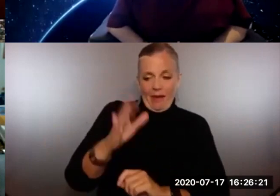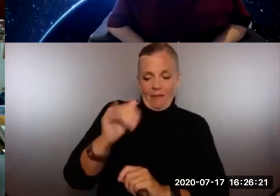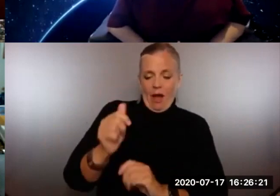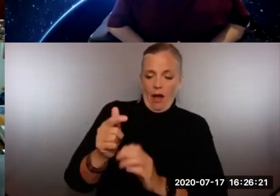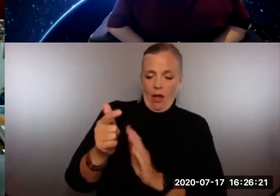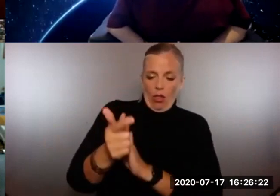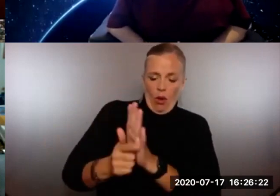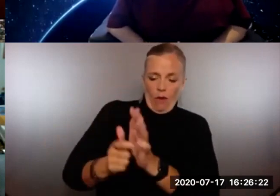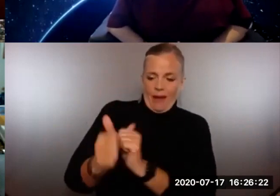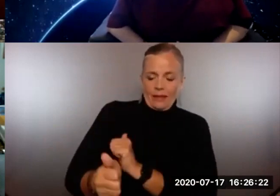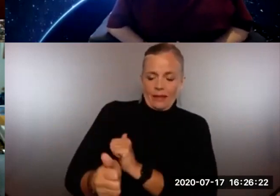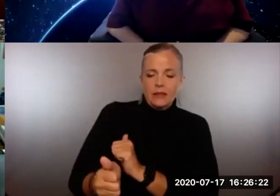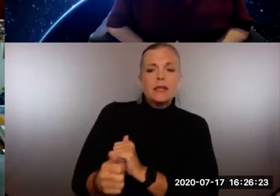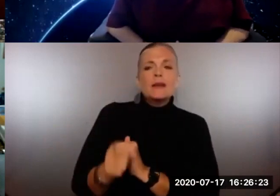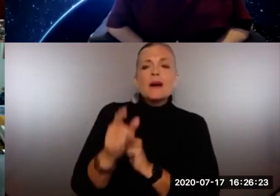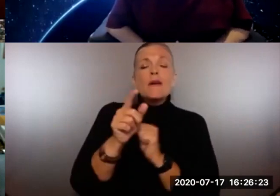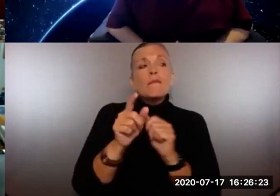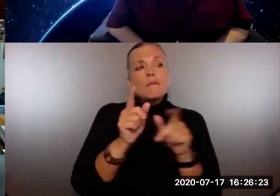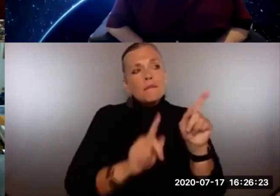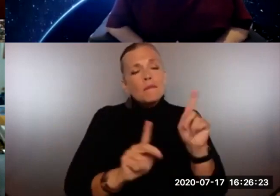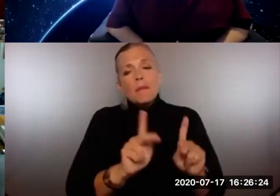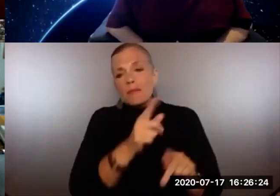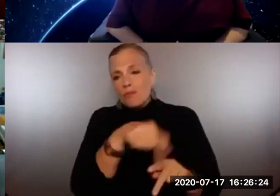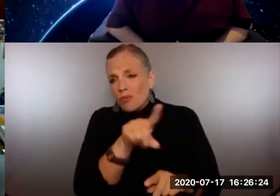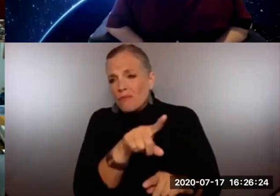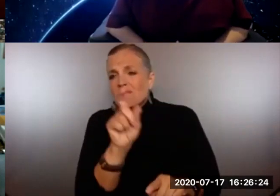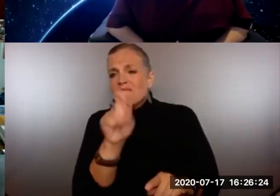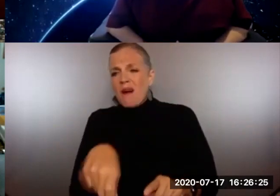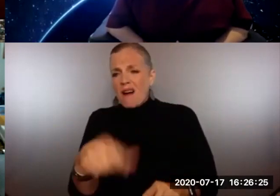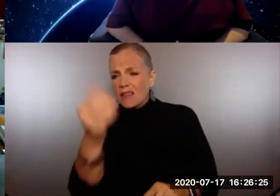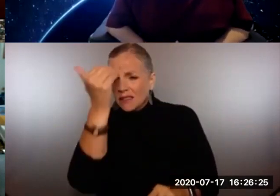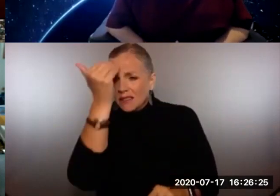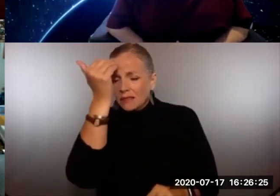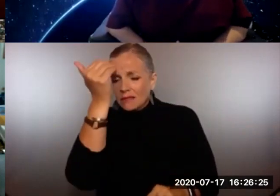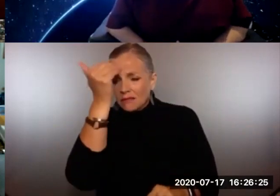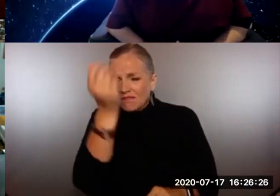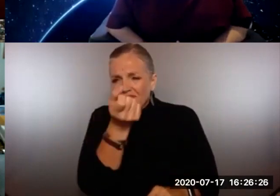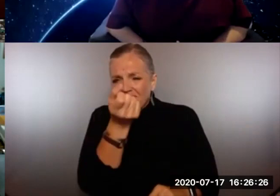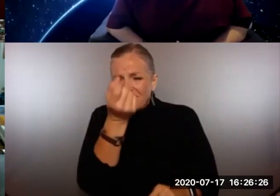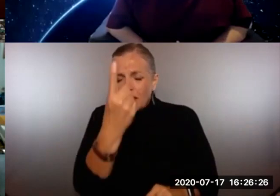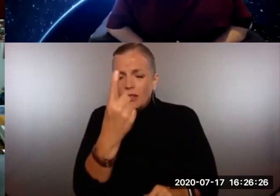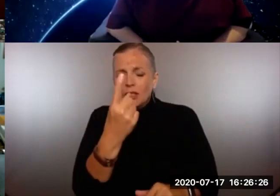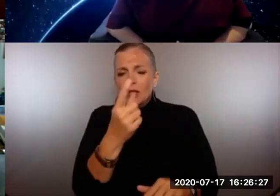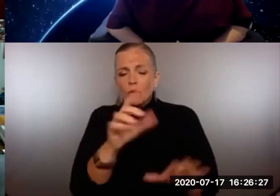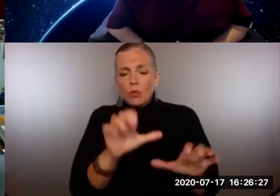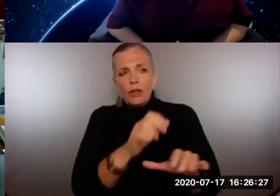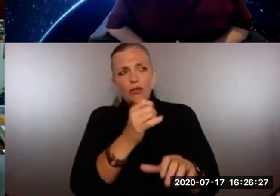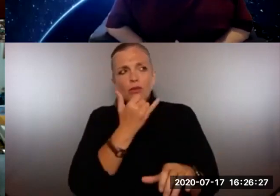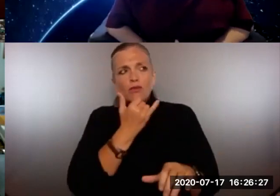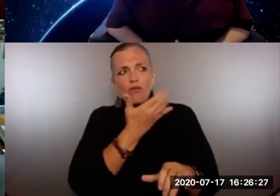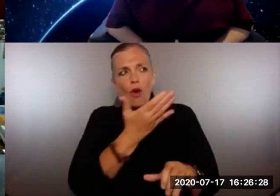are doing things like this. They need to understand that. And we need to defend ourselves, which